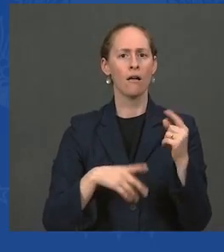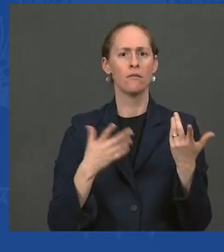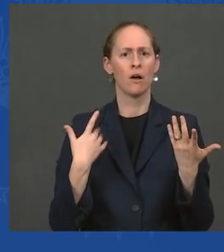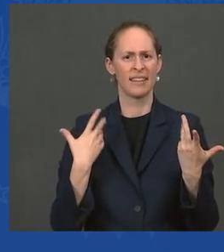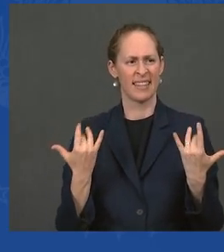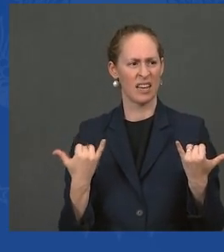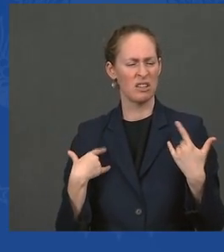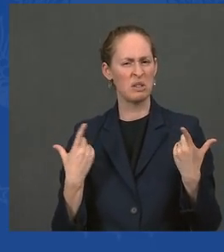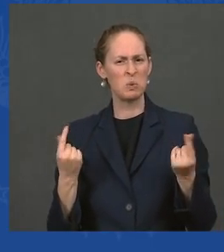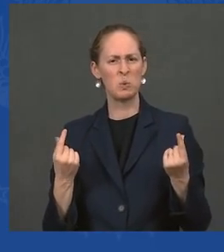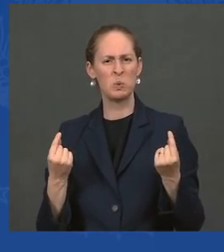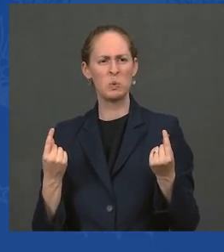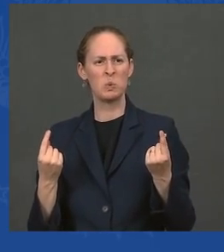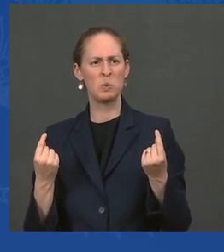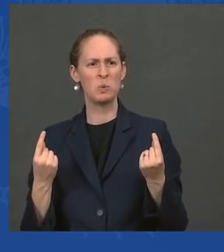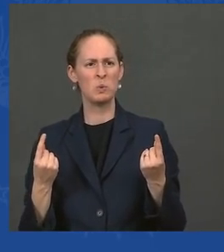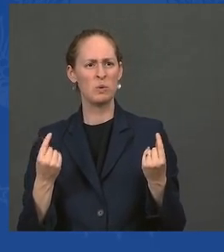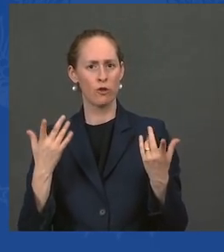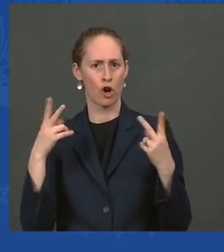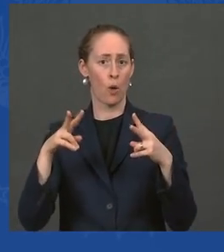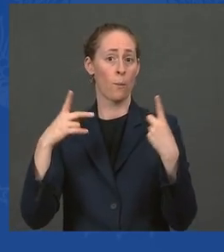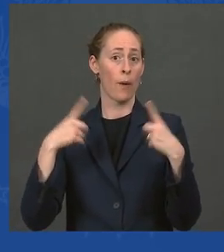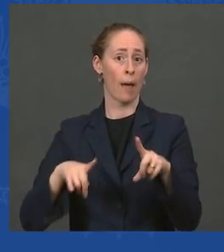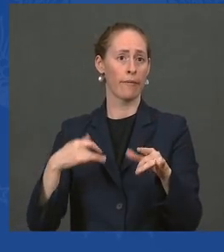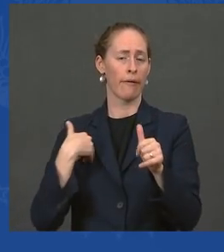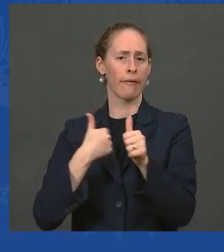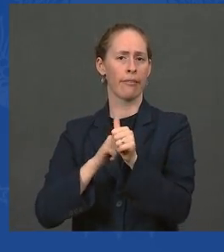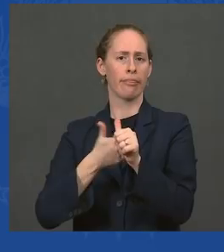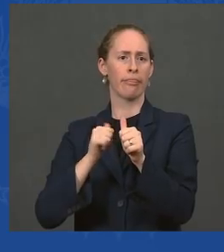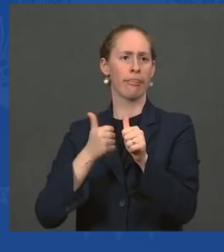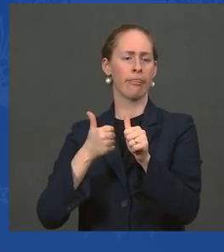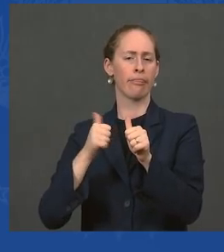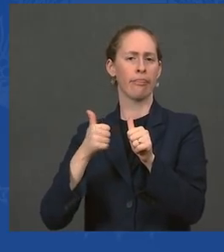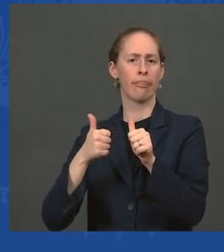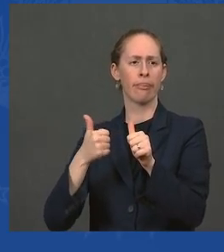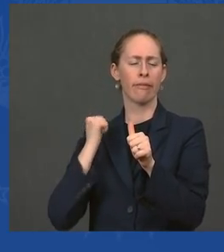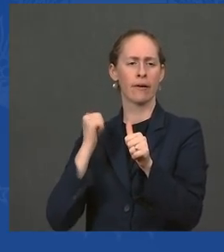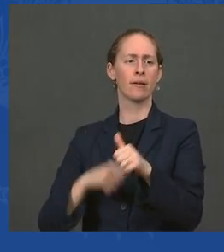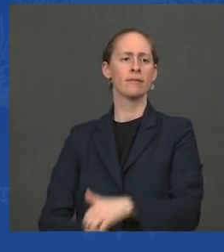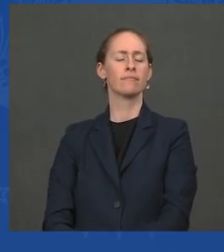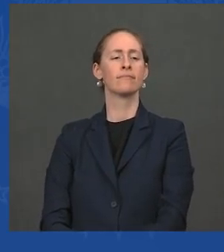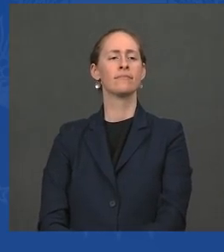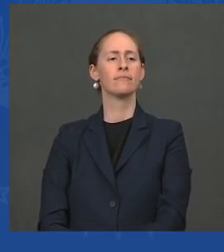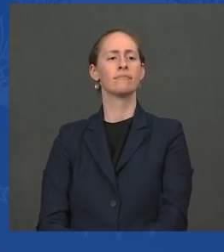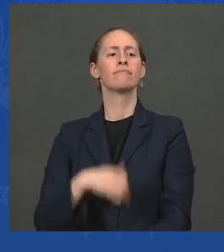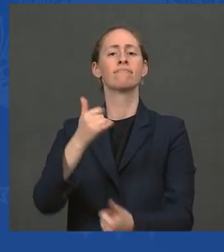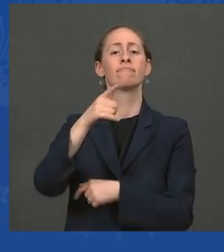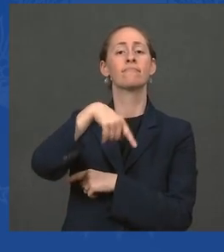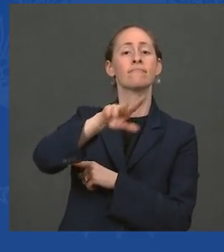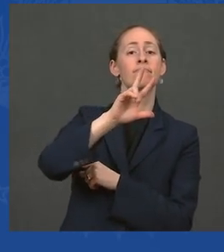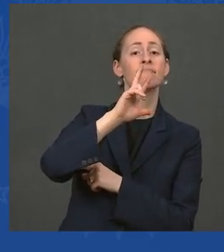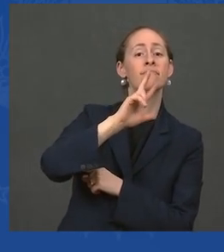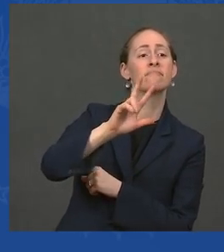We're lagging behind. Today, only about half of the three- and four-year-olds in America are enrolled in early education at all.